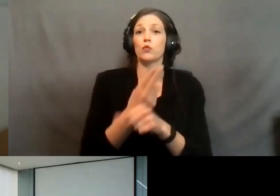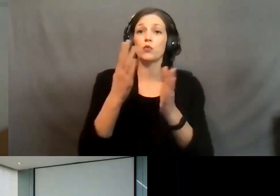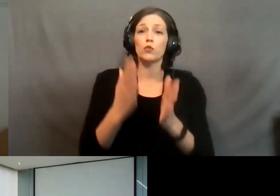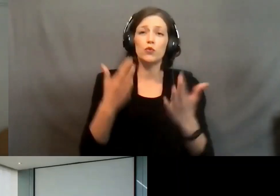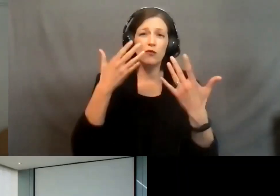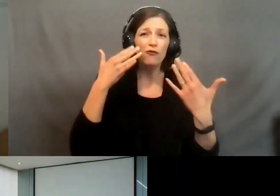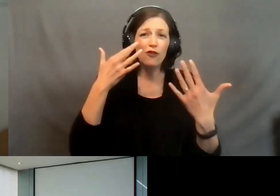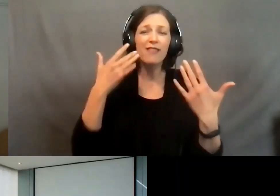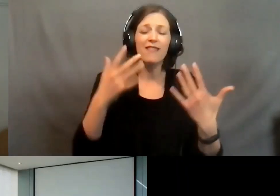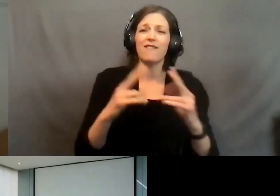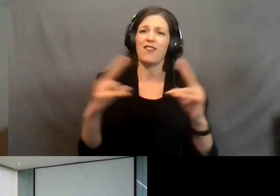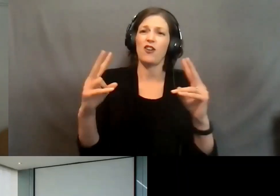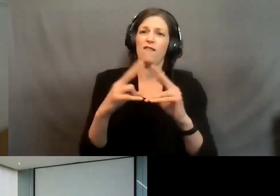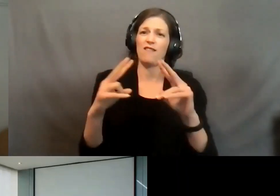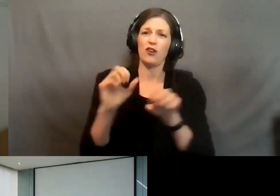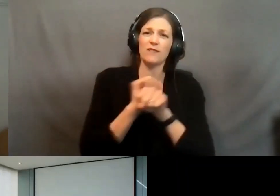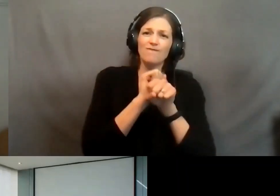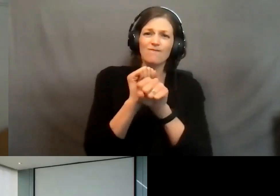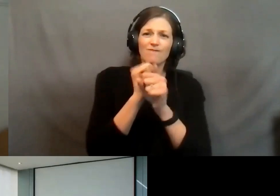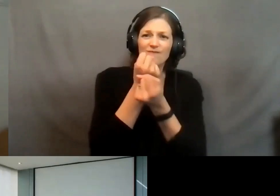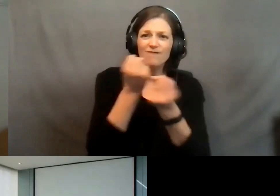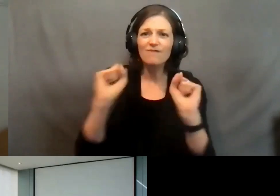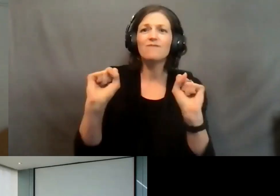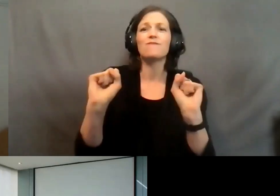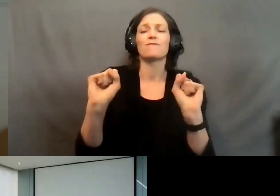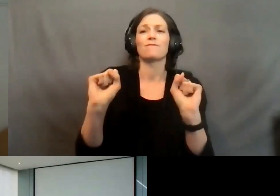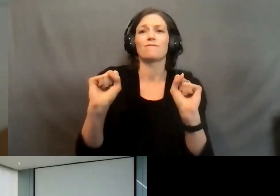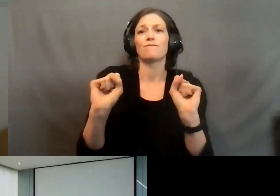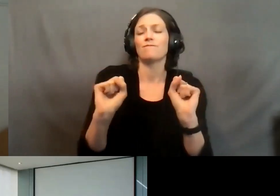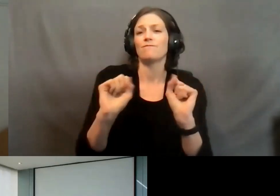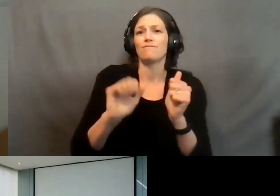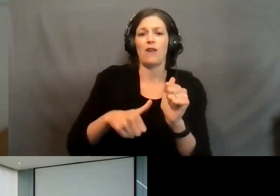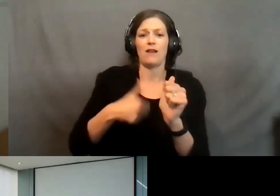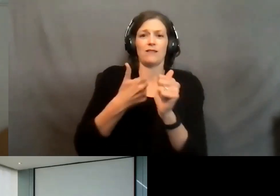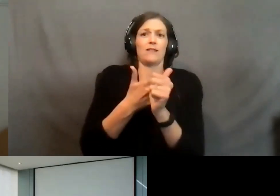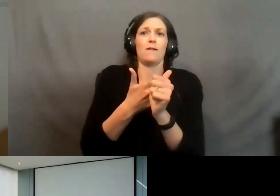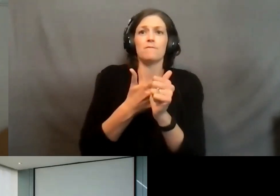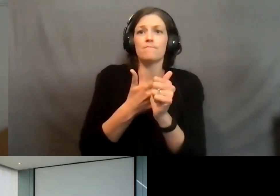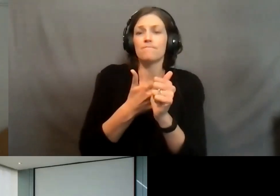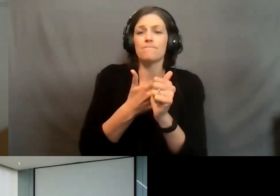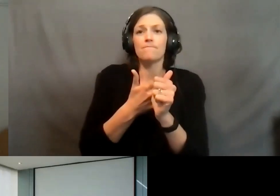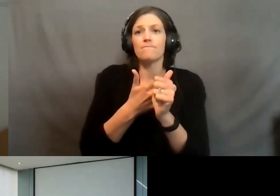backed by very powerful surveys without you needing to save and following lots of